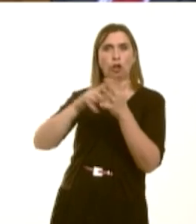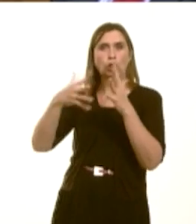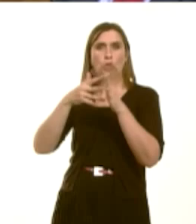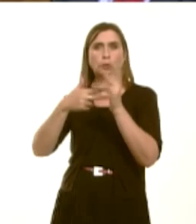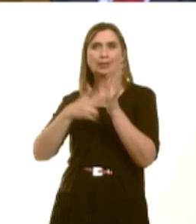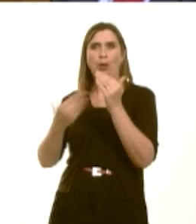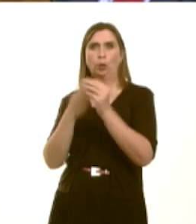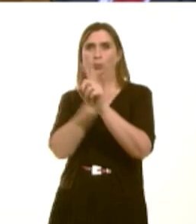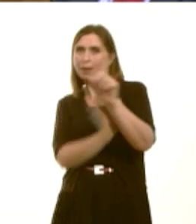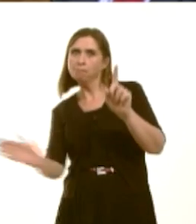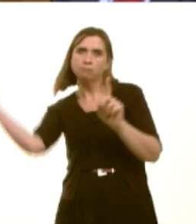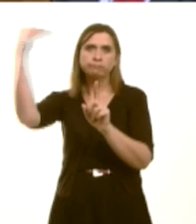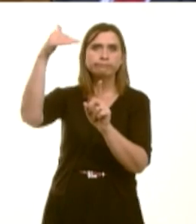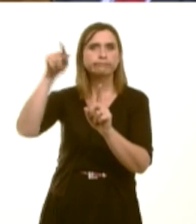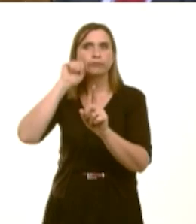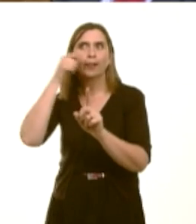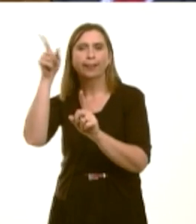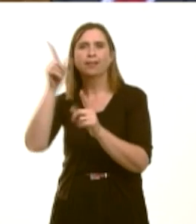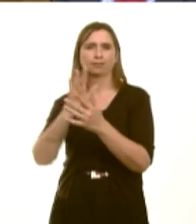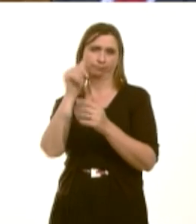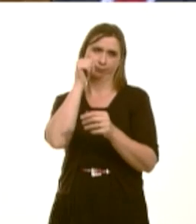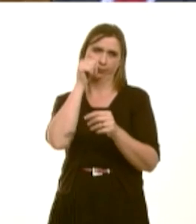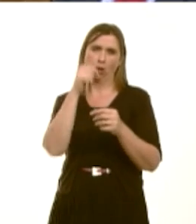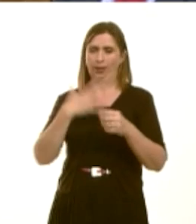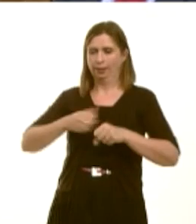move into the trap of thinking that road improvements and sometimes quite major road schemes are,